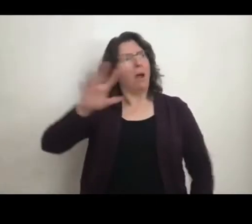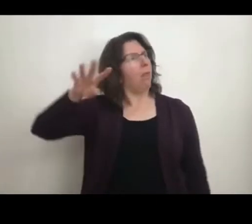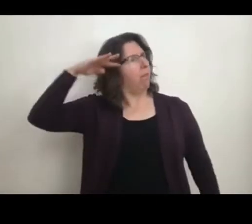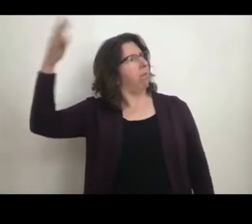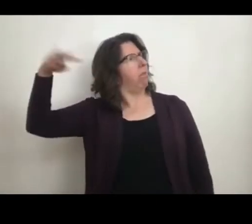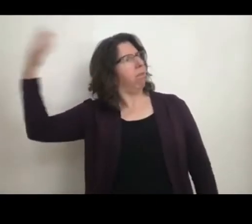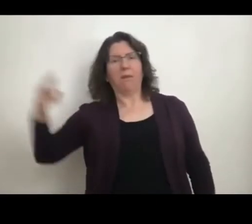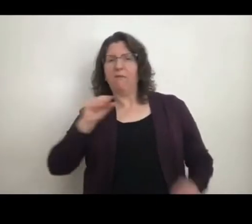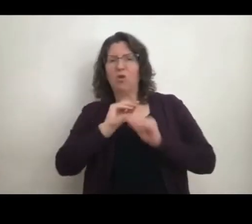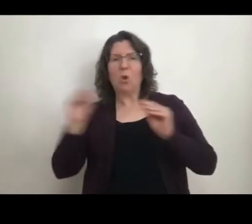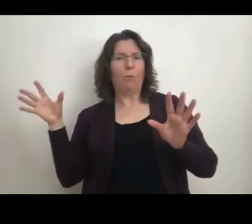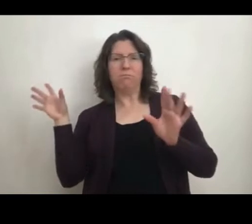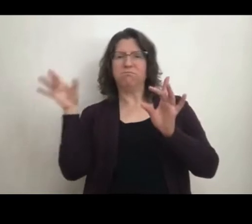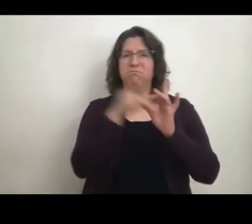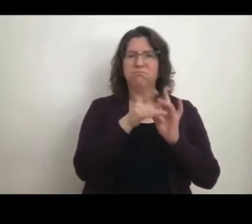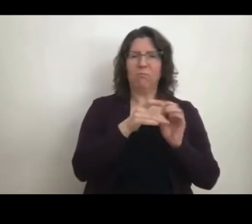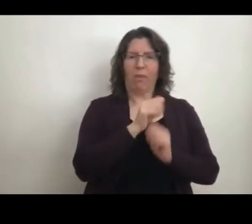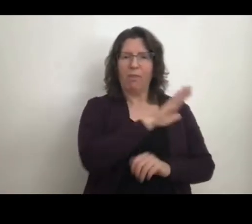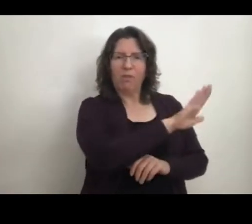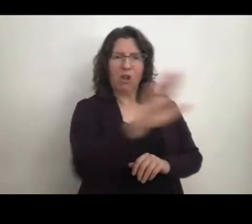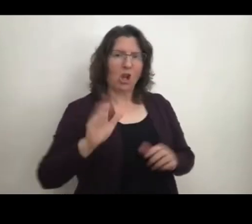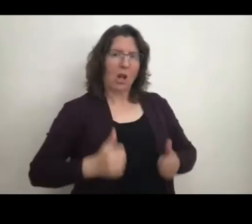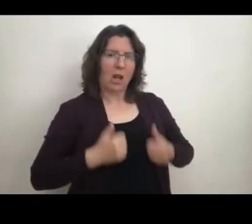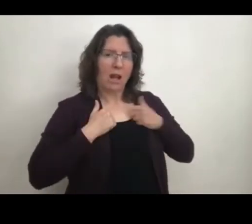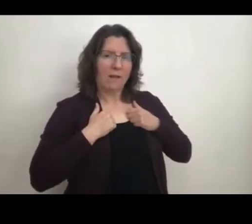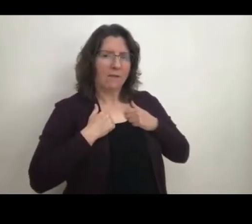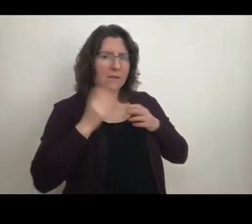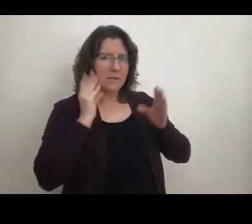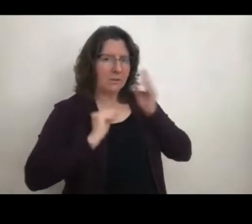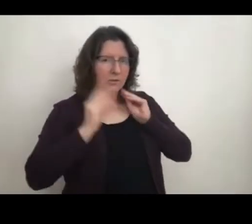Avoiding abstract scenarios which have no connection to the learners' lived experiences.